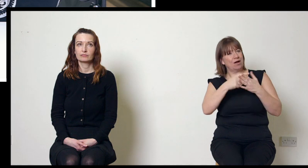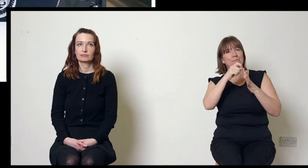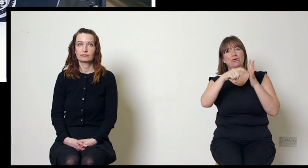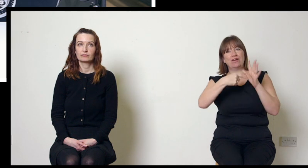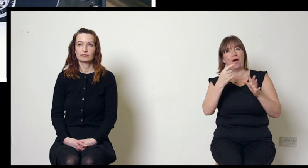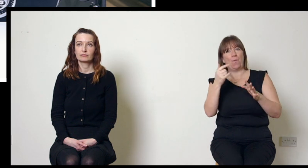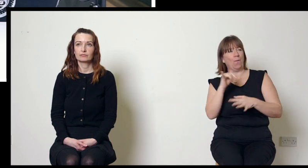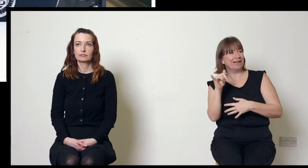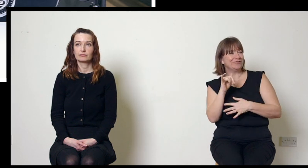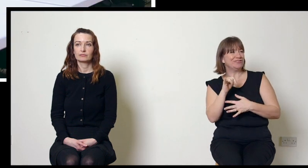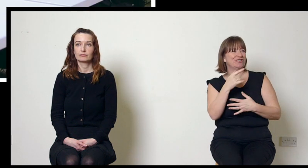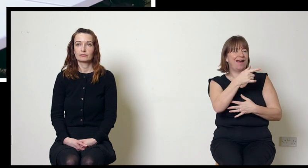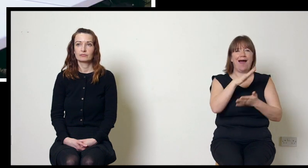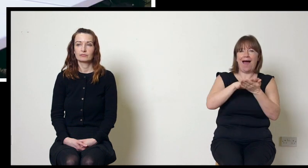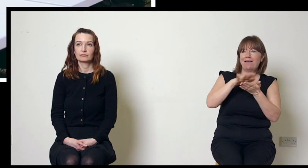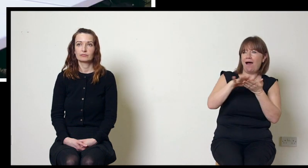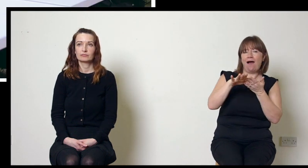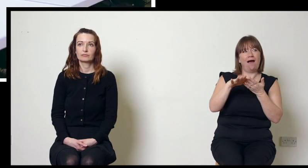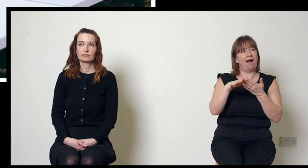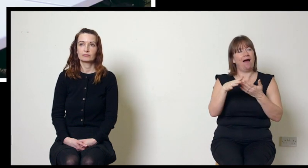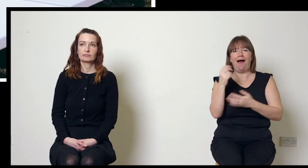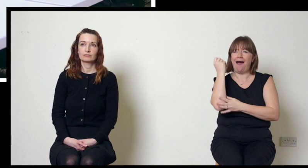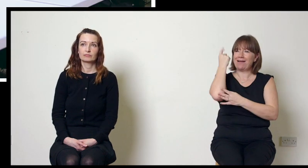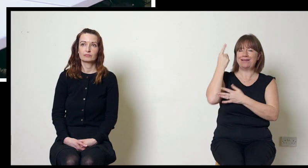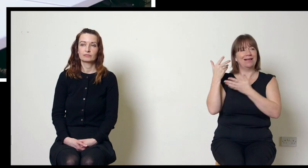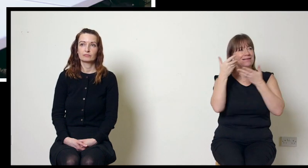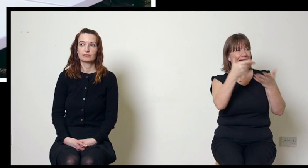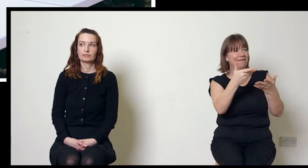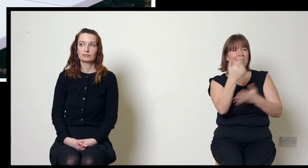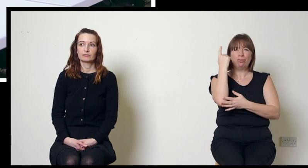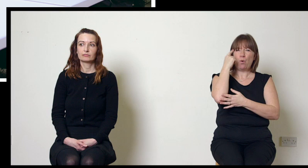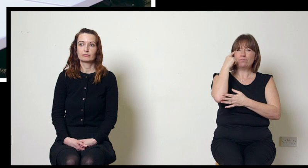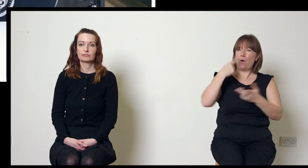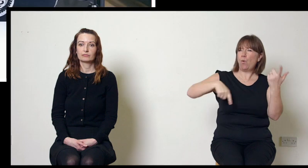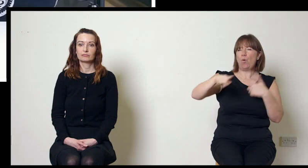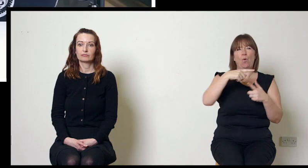And Hannah was able to put forward a proposal…. her ideas and thoughts about all the proposals that came forward